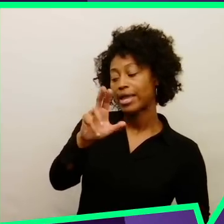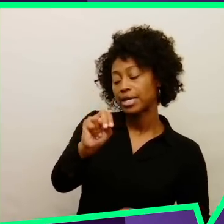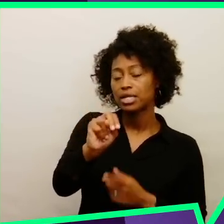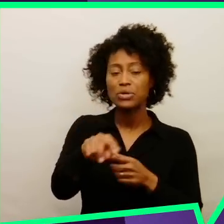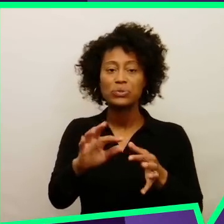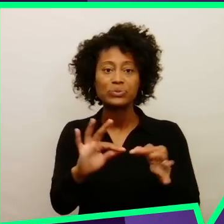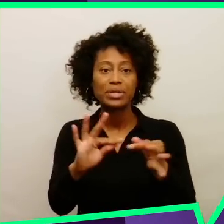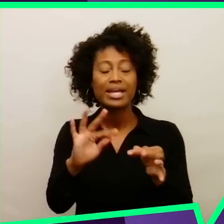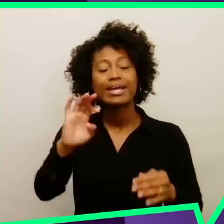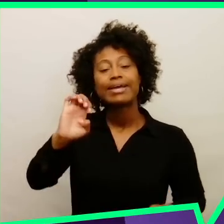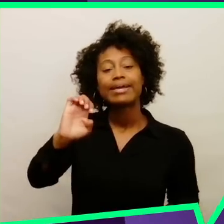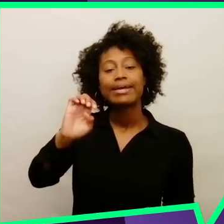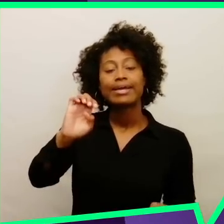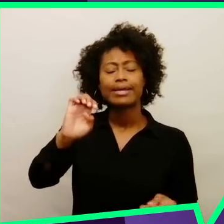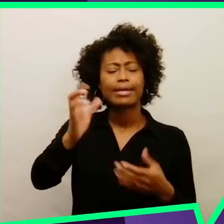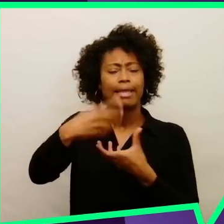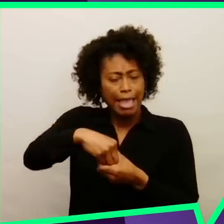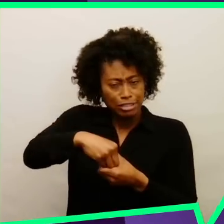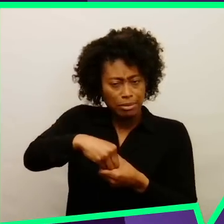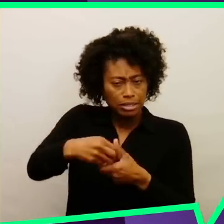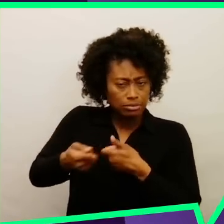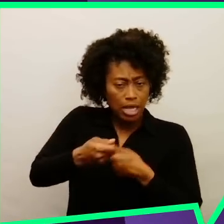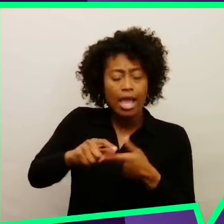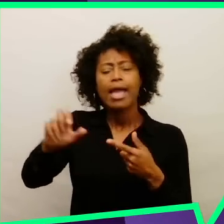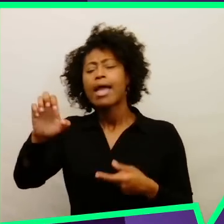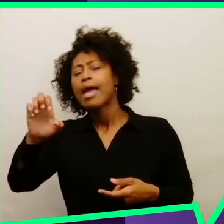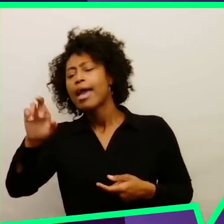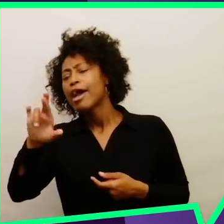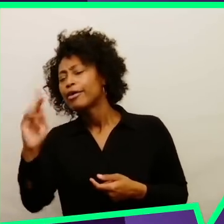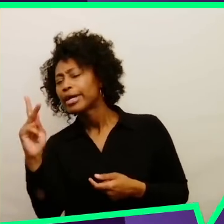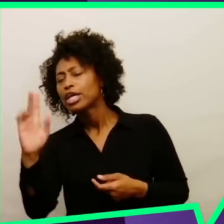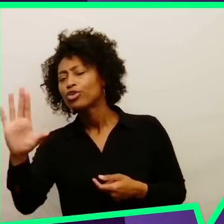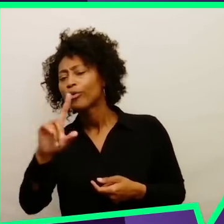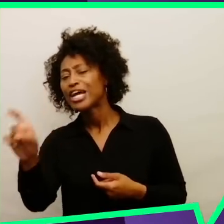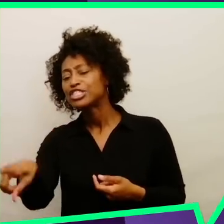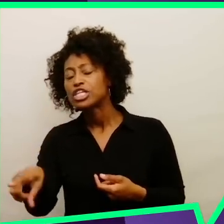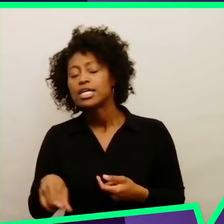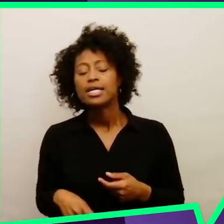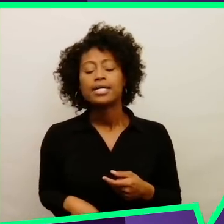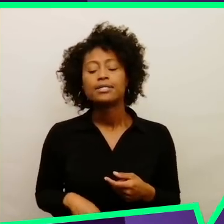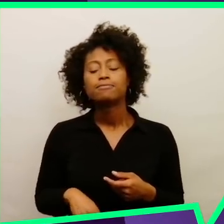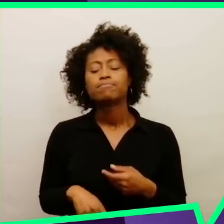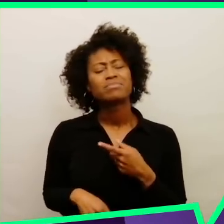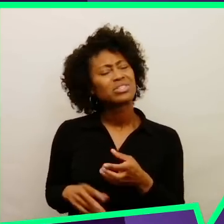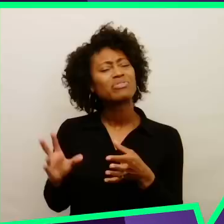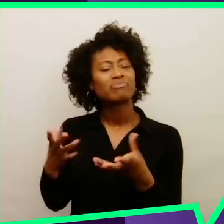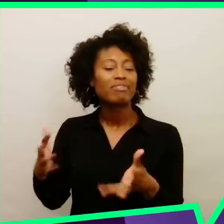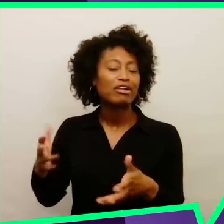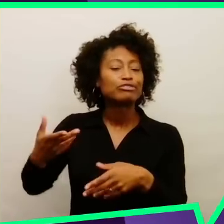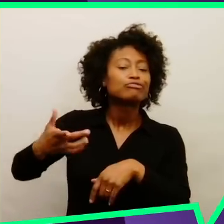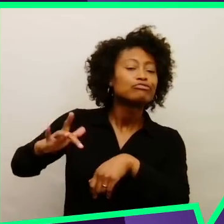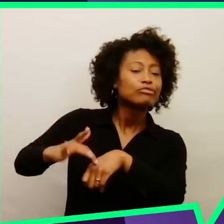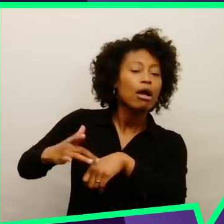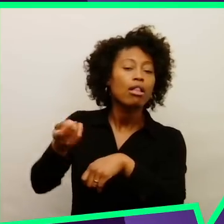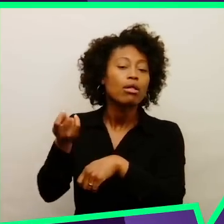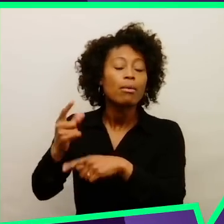And, Erik, you as well. Erik, this would be a question for you. How can you-- I think you've answered this a little bit. But let's dive in a little deeper.